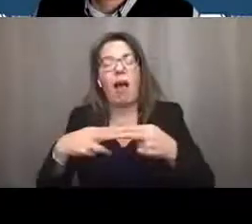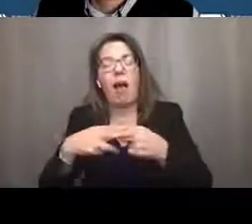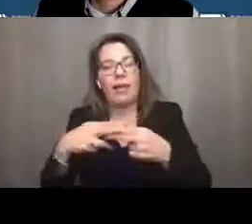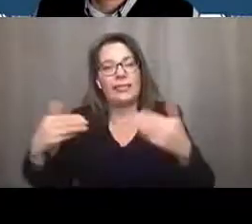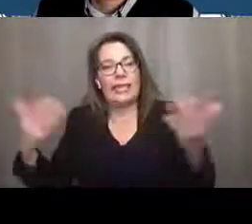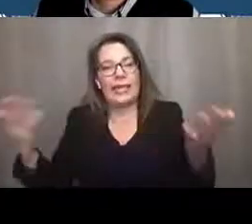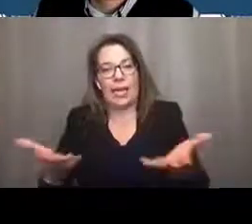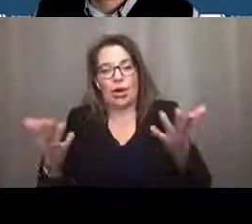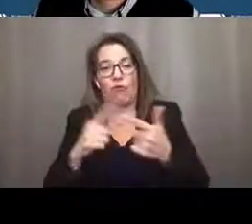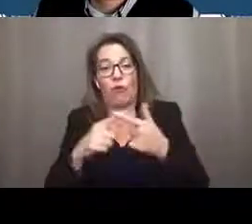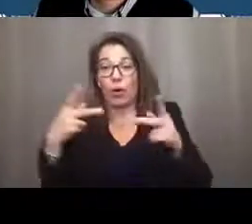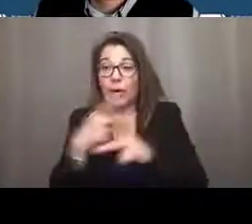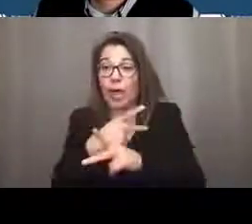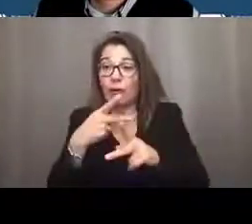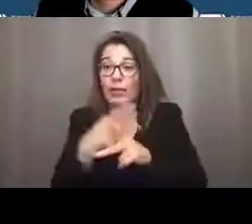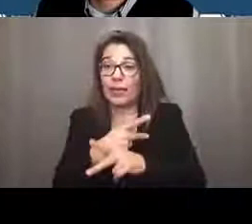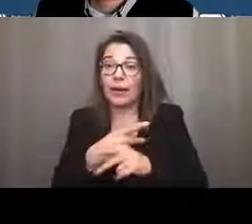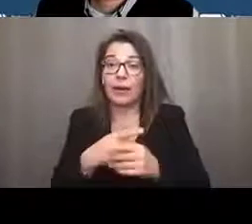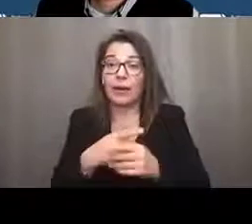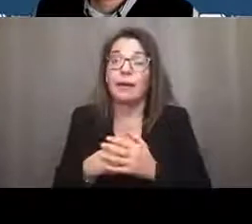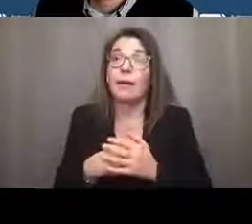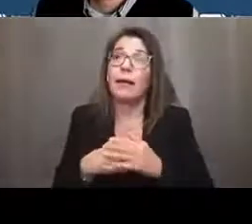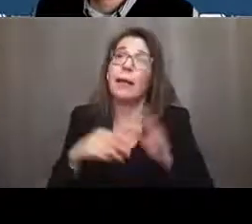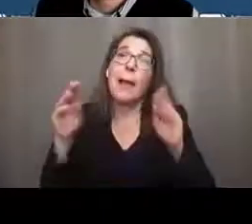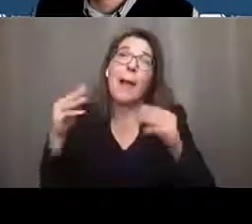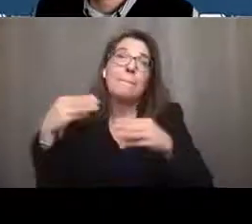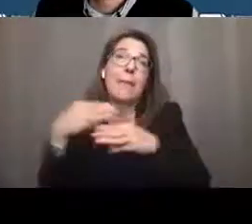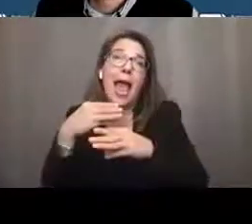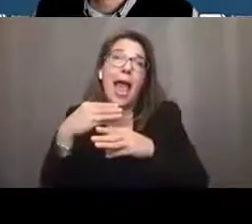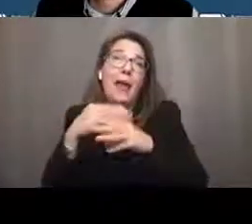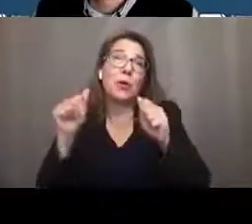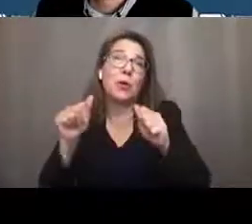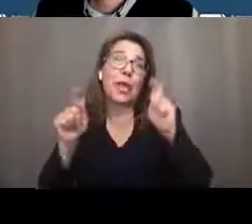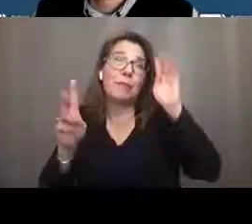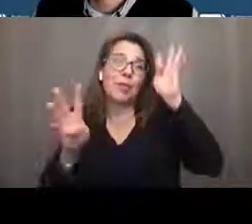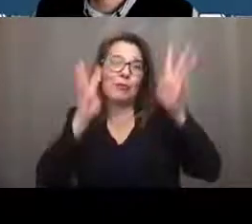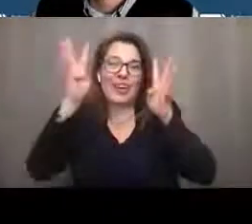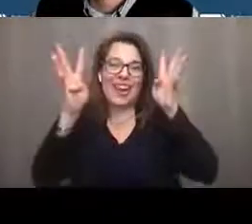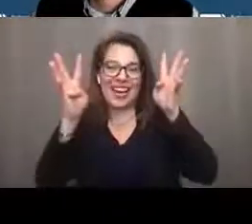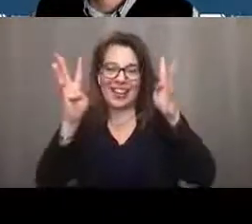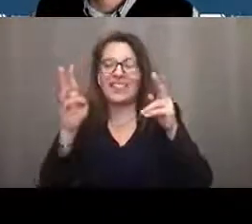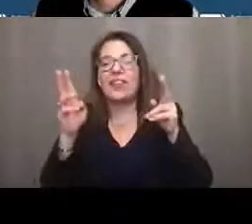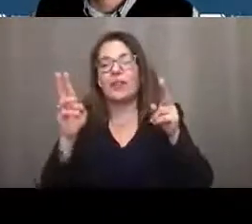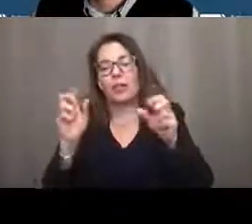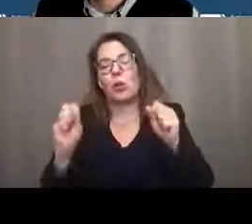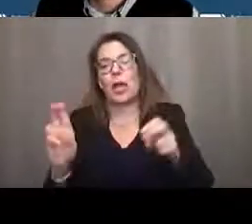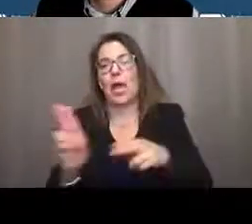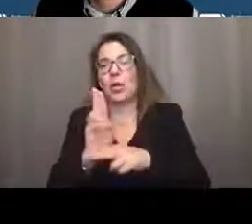and because math is such a creative enterprise, you can actually use many different forms